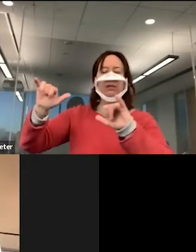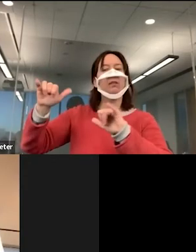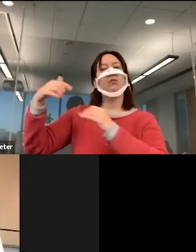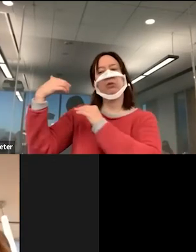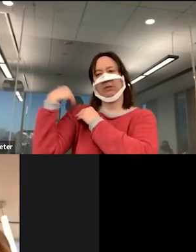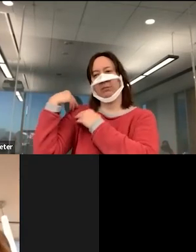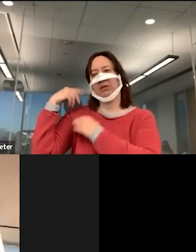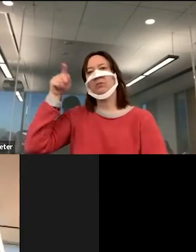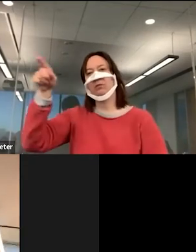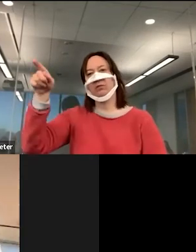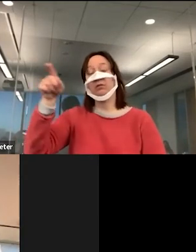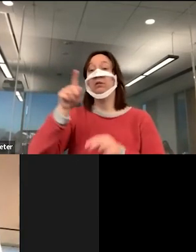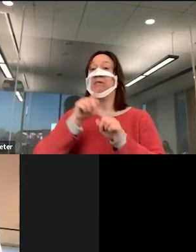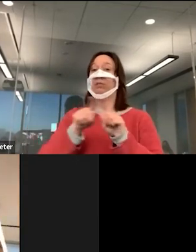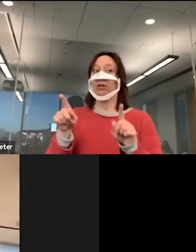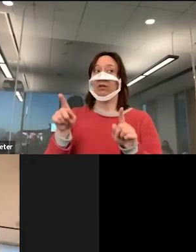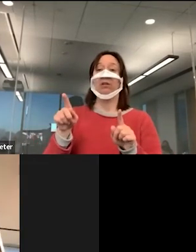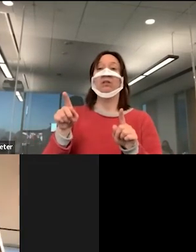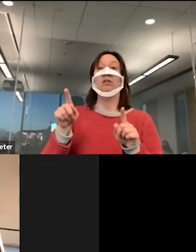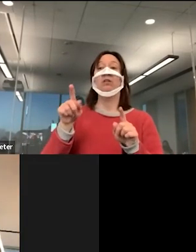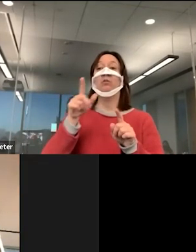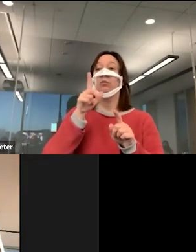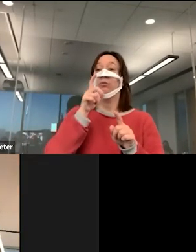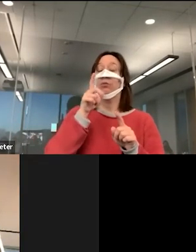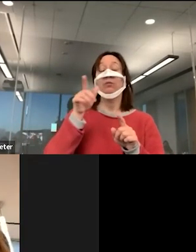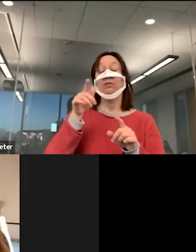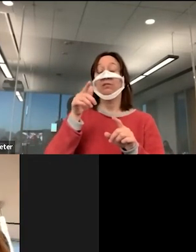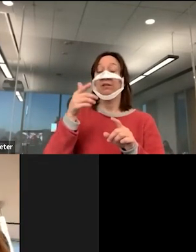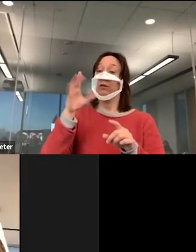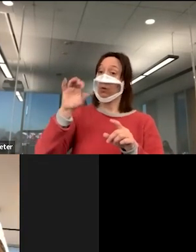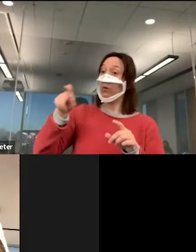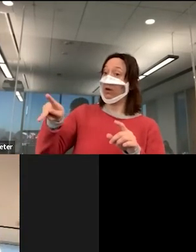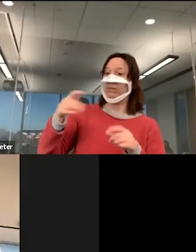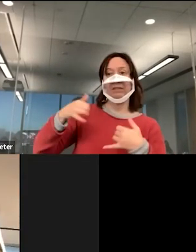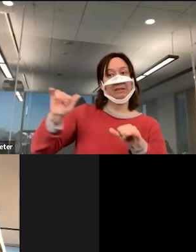but the person isn't a is an employee even though they're co-op student they're getting paid